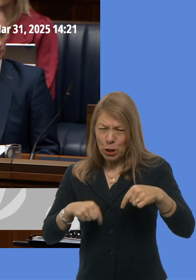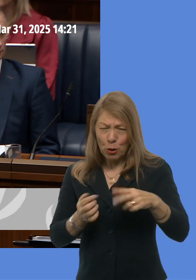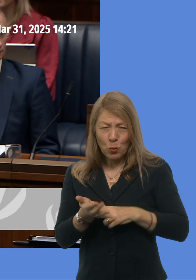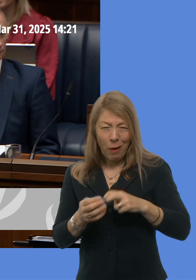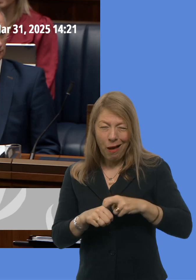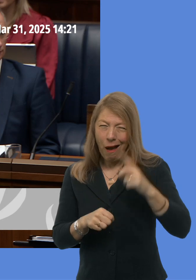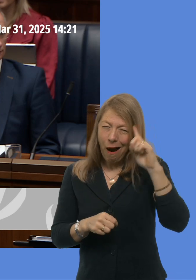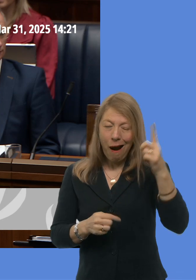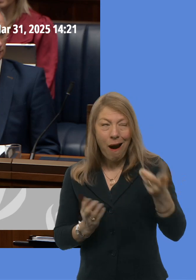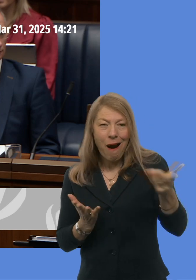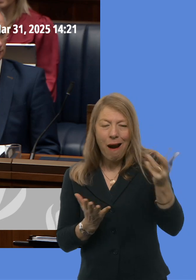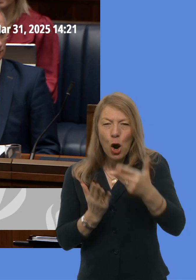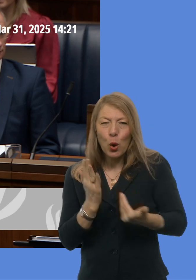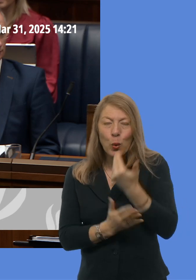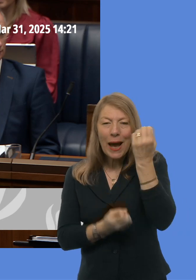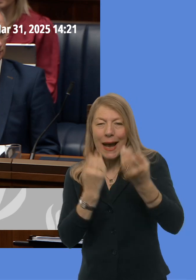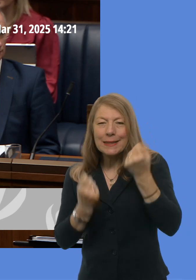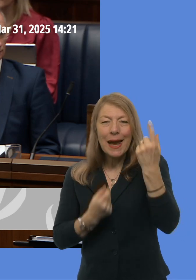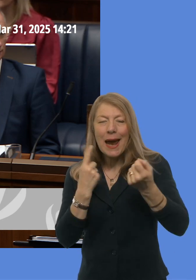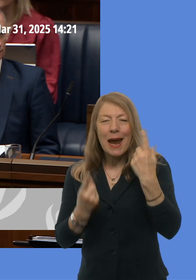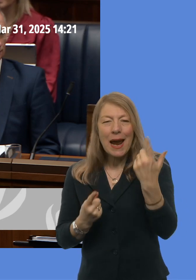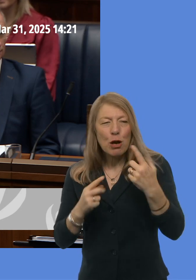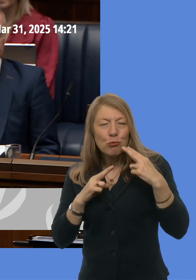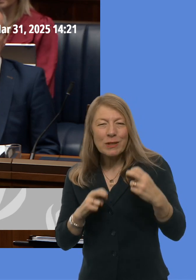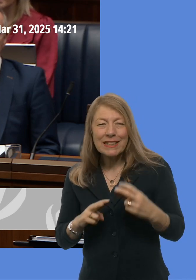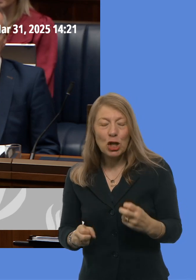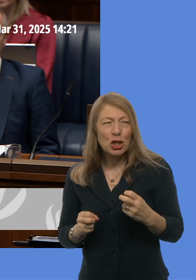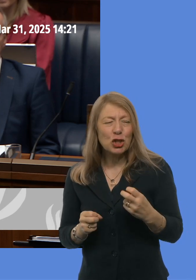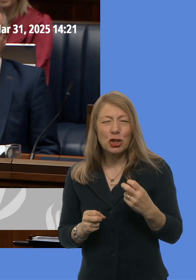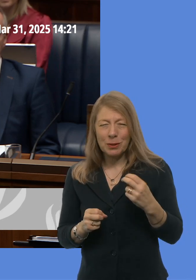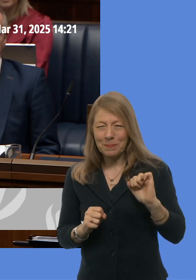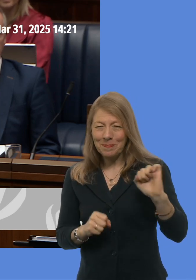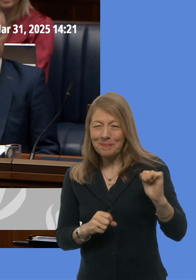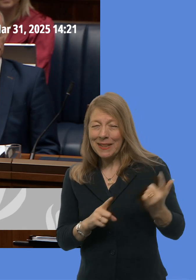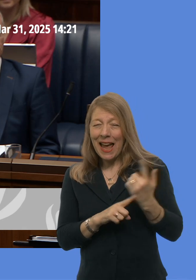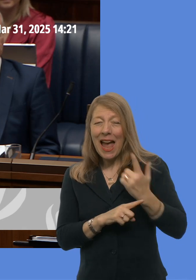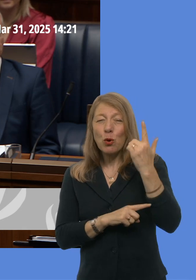relation to aerospace and composites. There are all different types of areas of